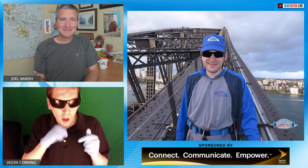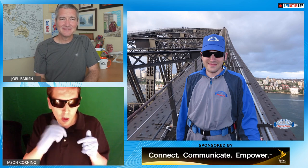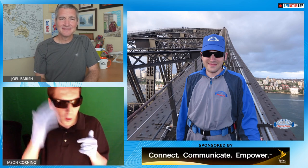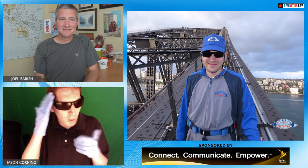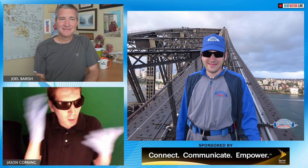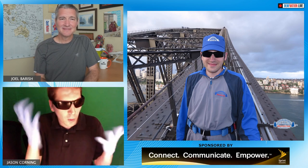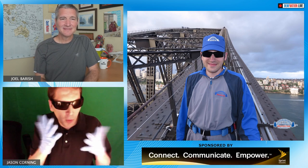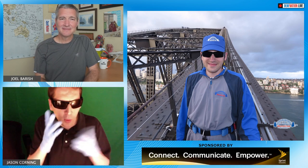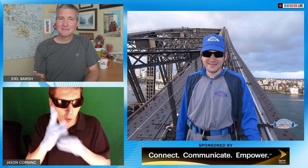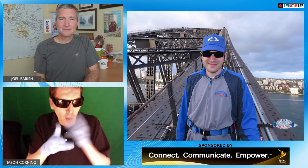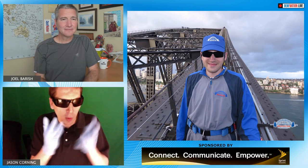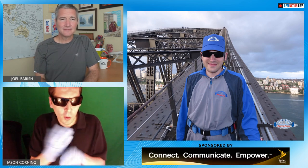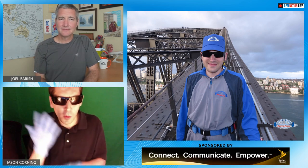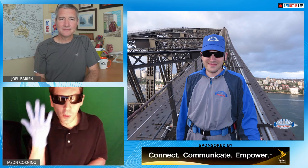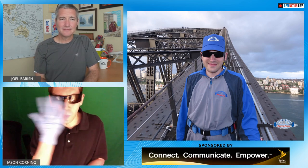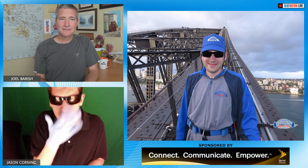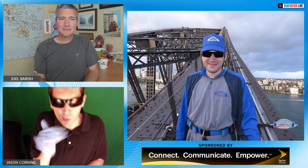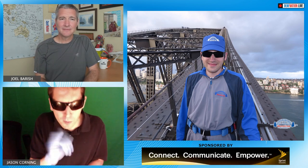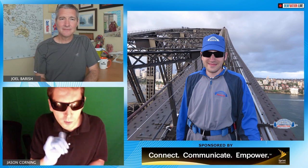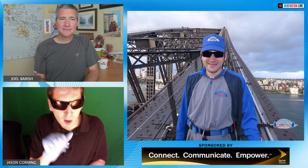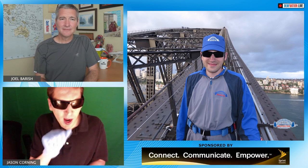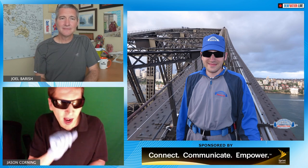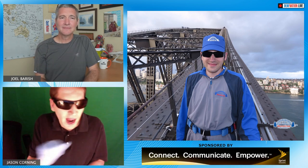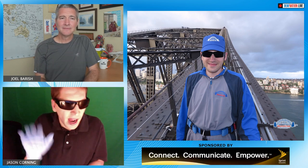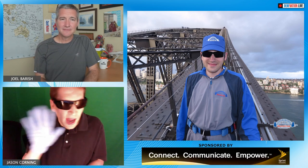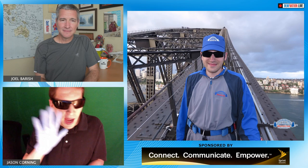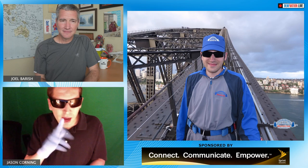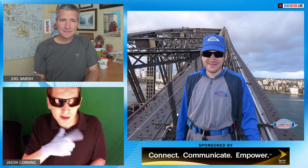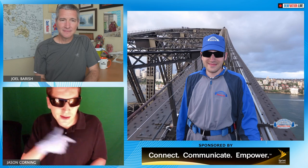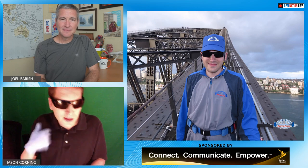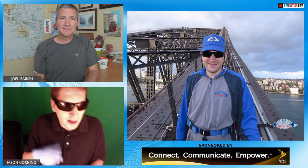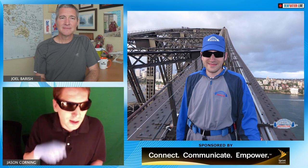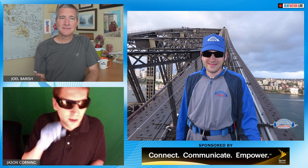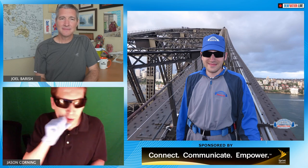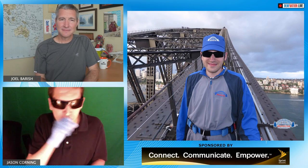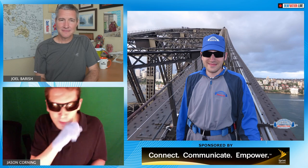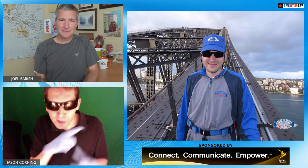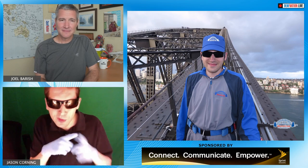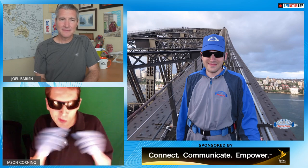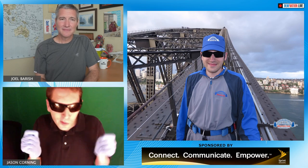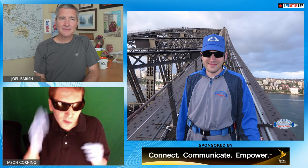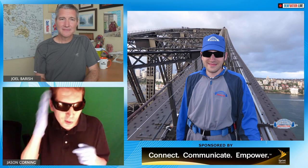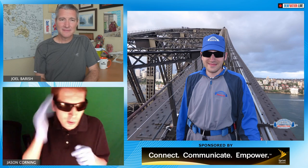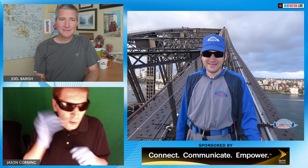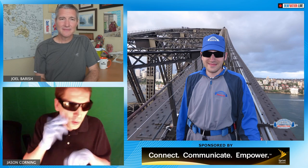I do not know what the rest of the world look like such as Asia, China, Taiwan, Japan, Korea,